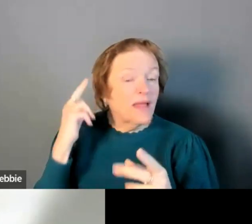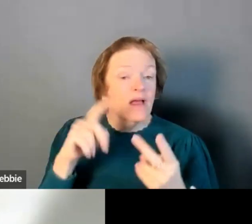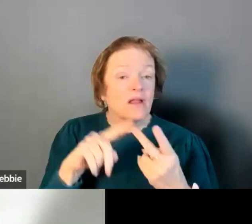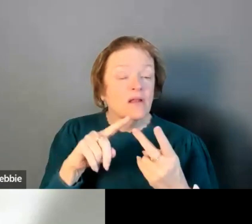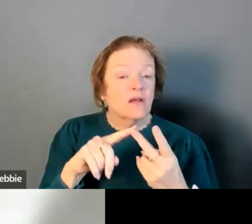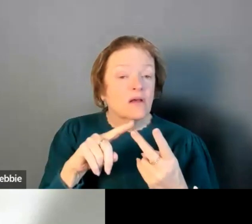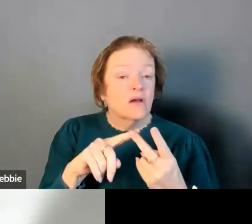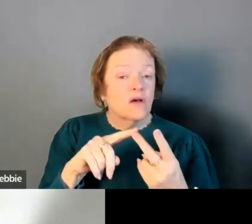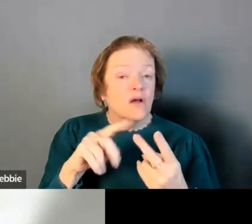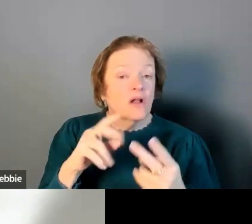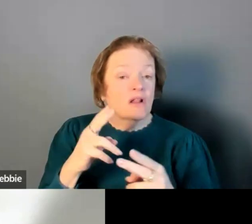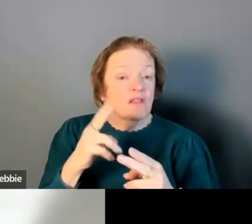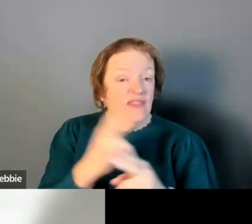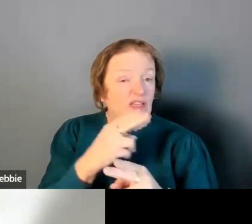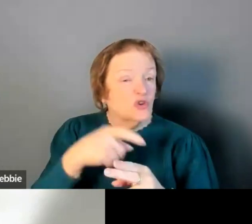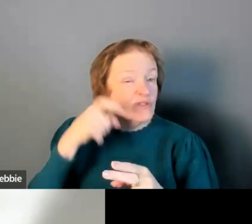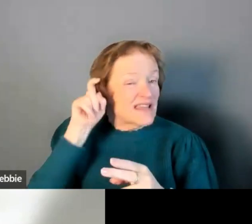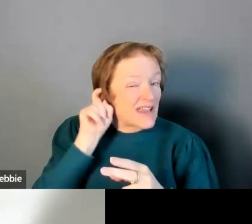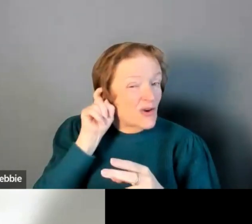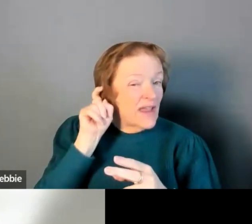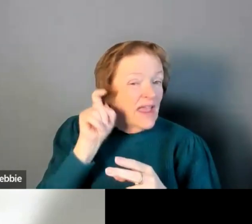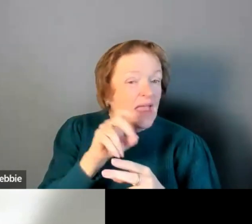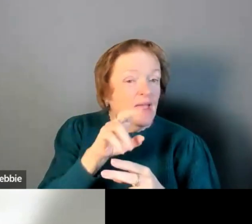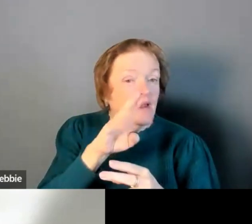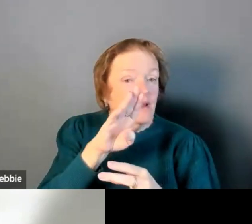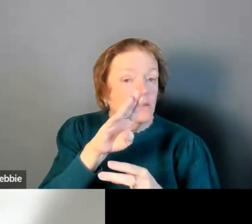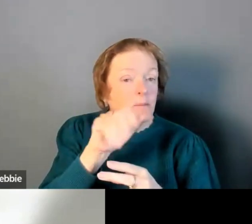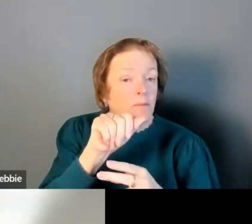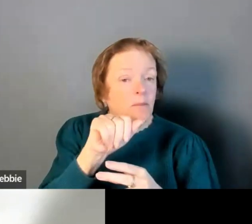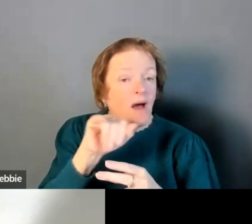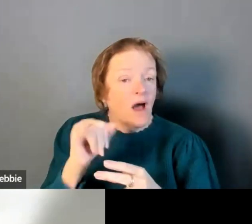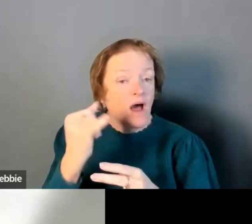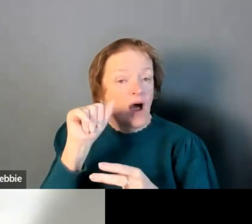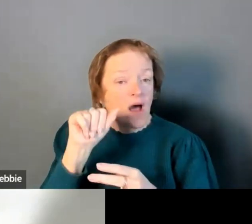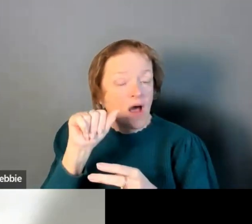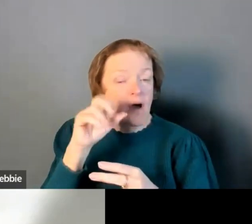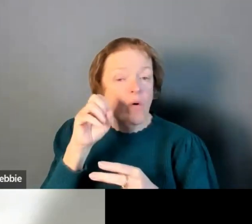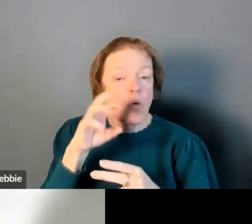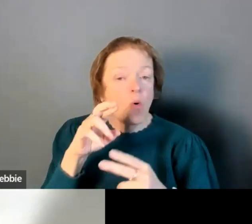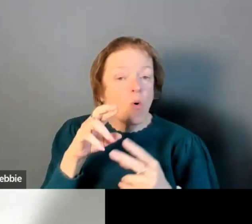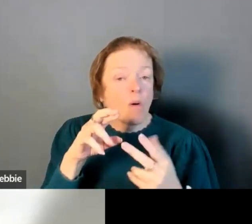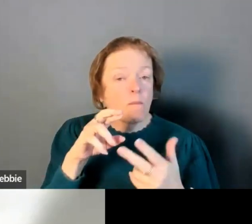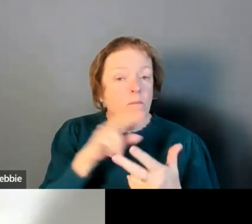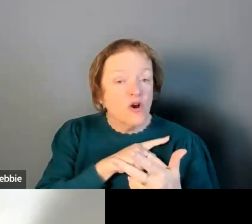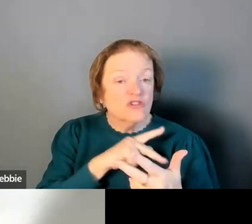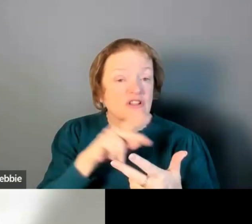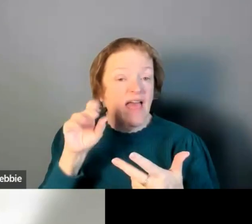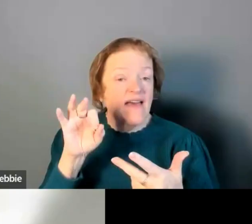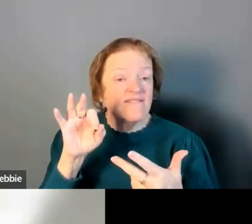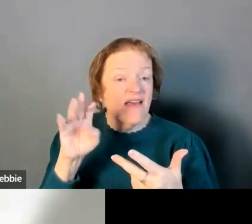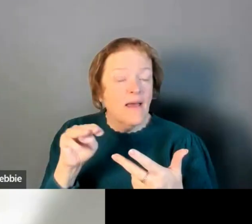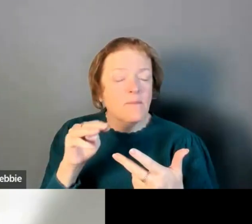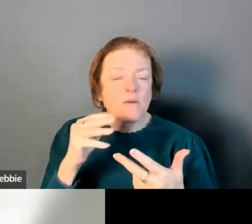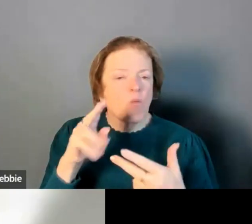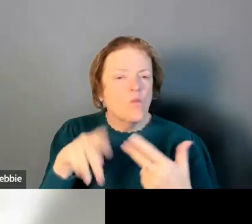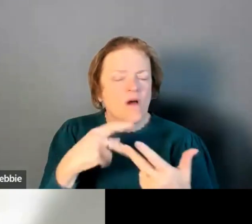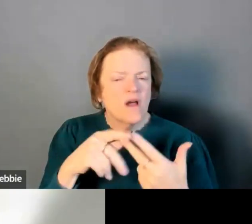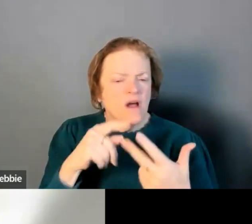do they wear hearing aids, BAHA, and do they currently have a personal FM? And what kind? And I can help you try to troubleshoot, because we've run into some issues lately